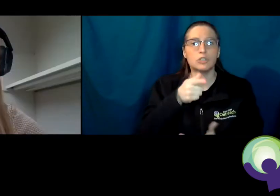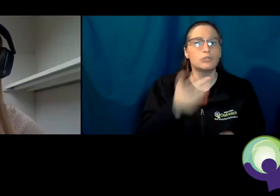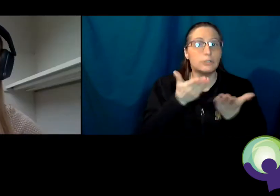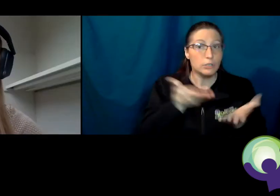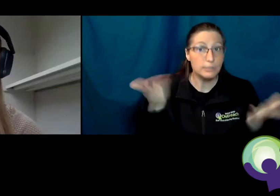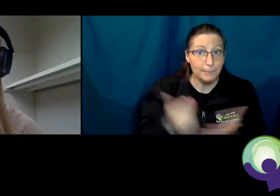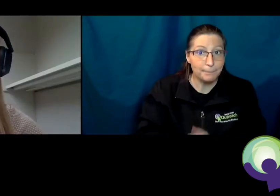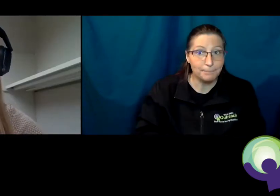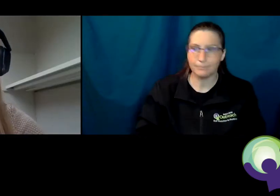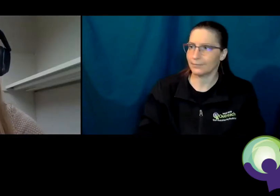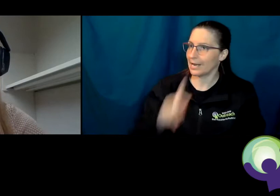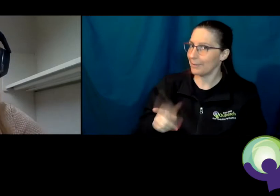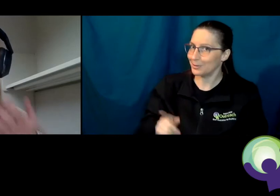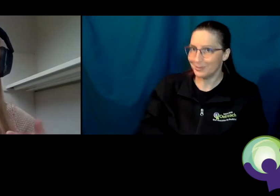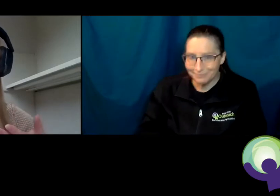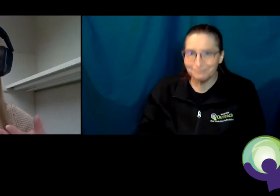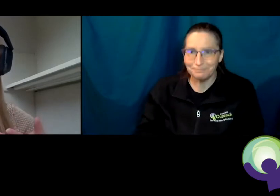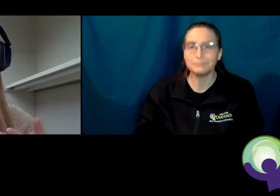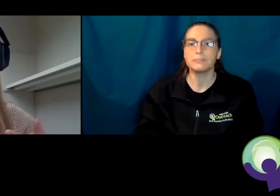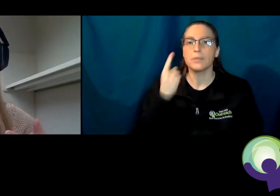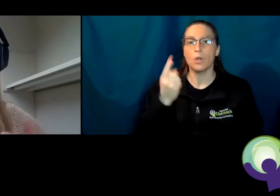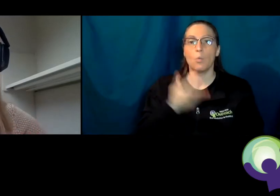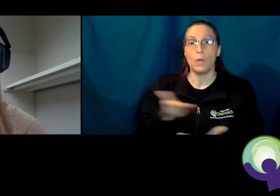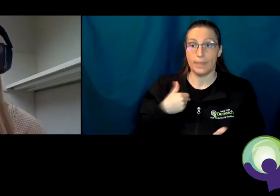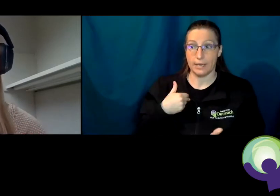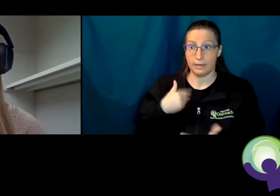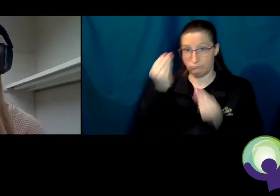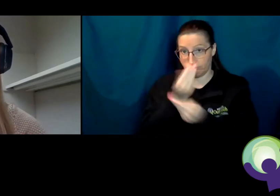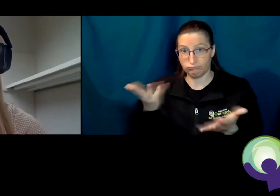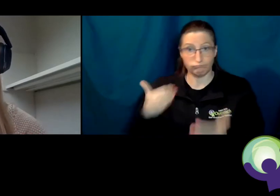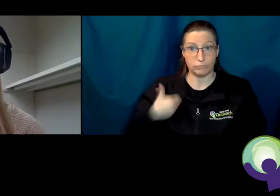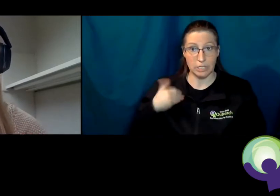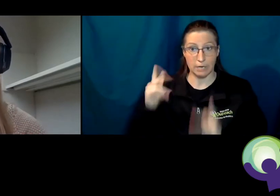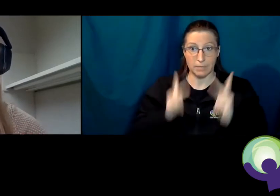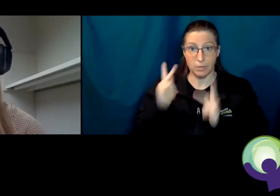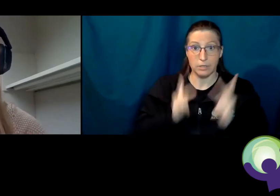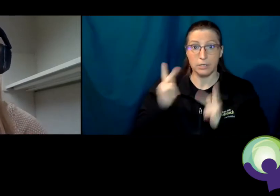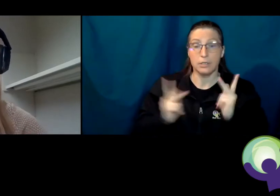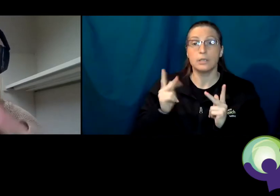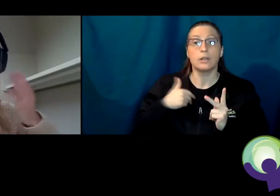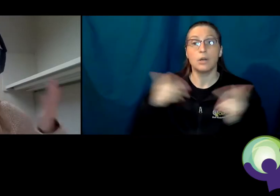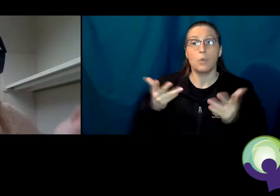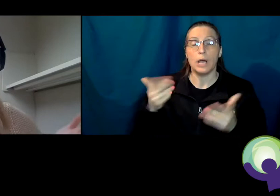Jordenne: Absolutely. Well one thing I would say to young people that are interested is, we hire a variety